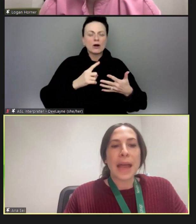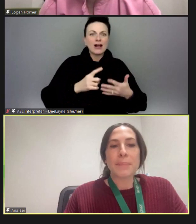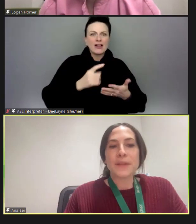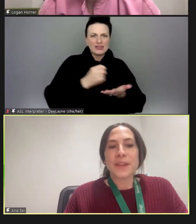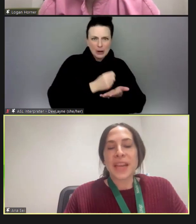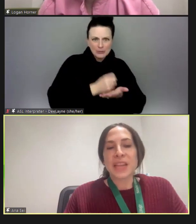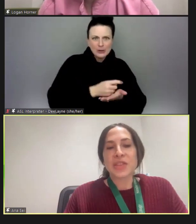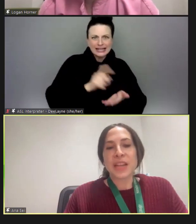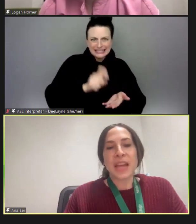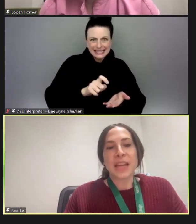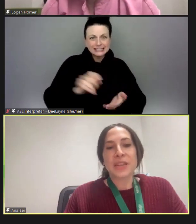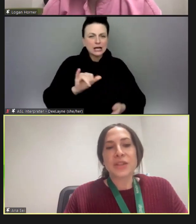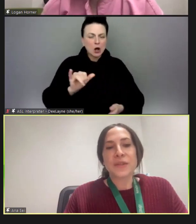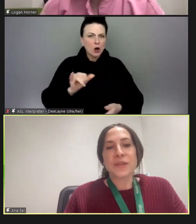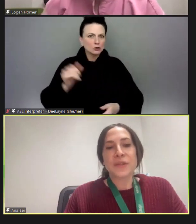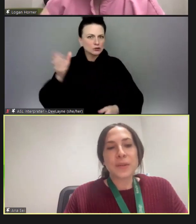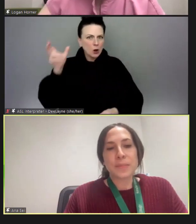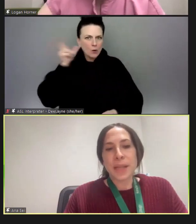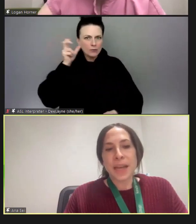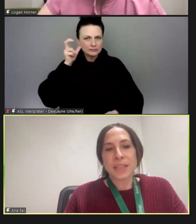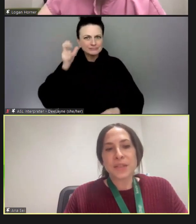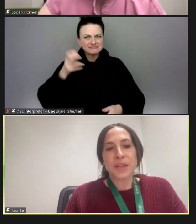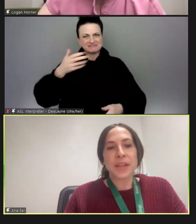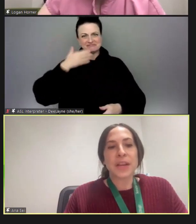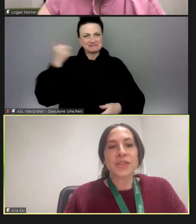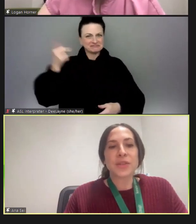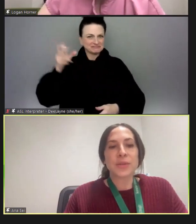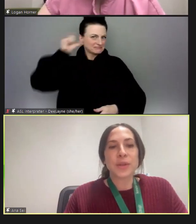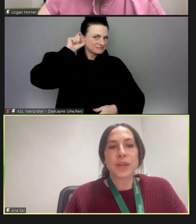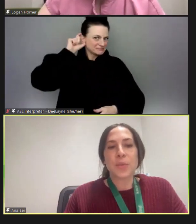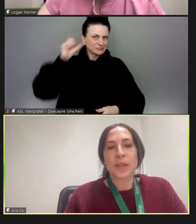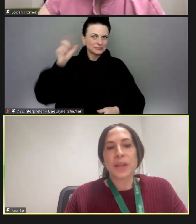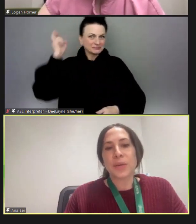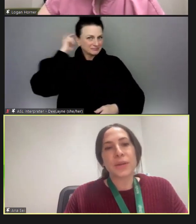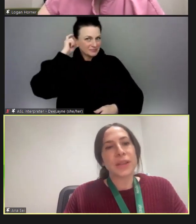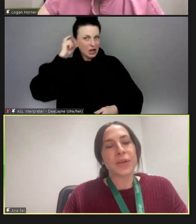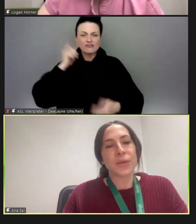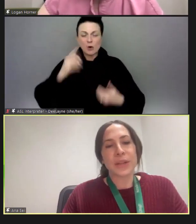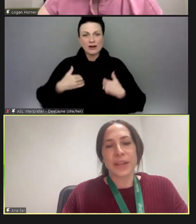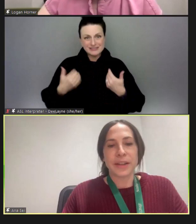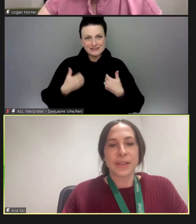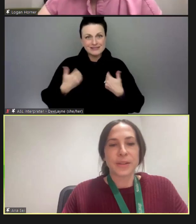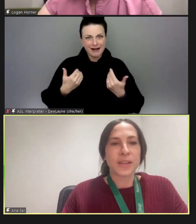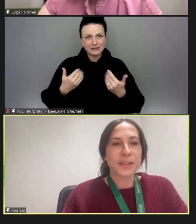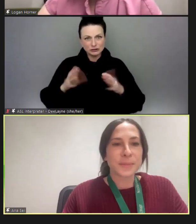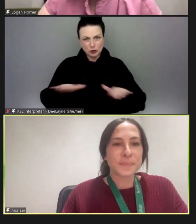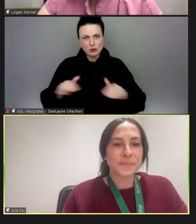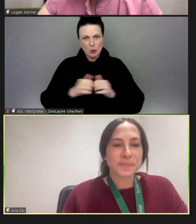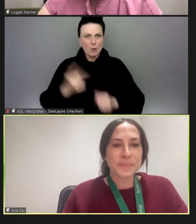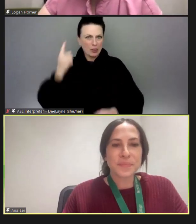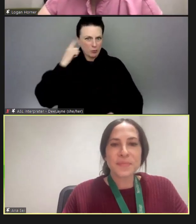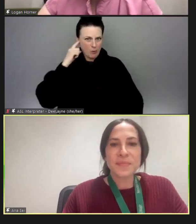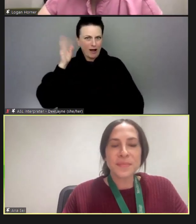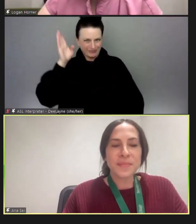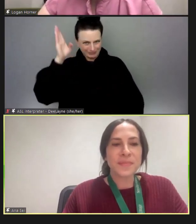amplification and intervention plans for young children with unilateral hearing